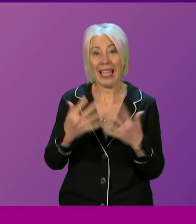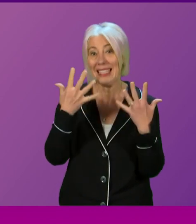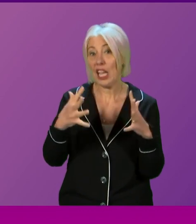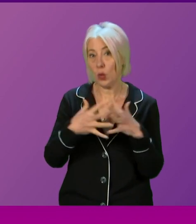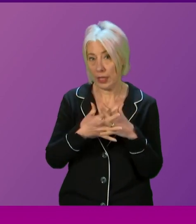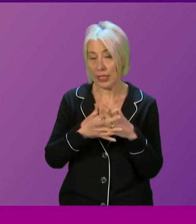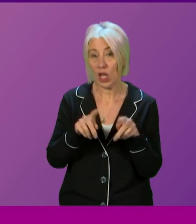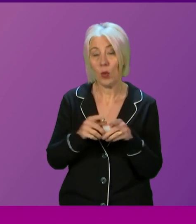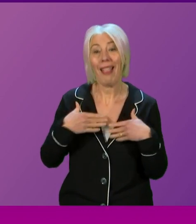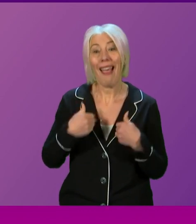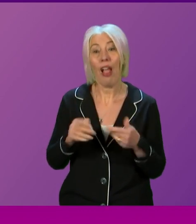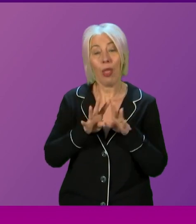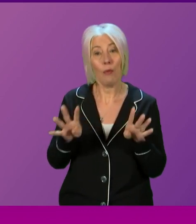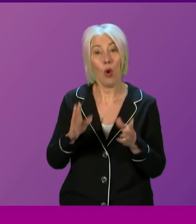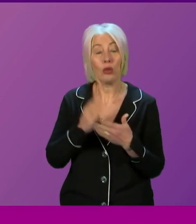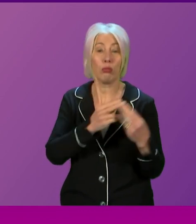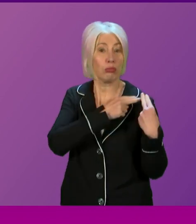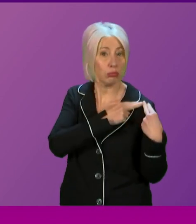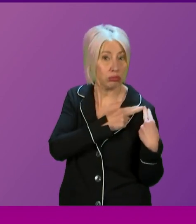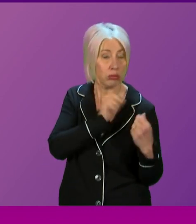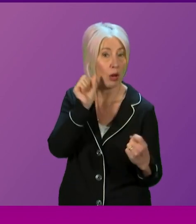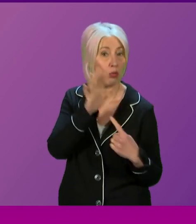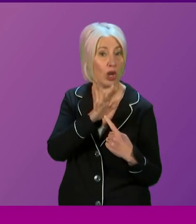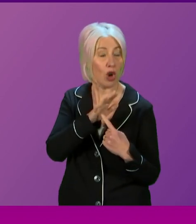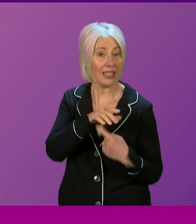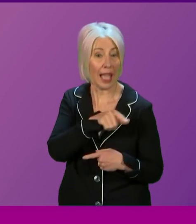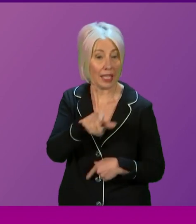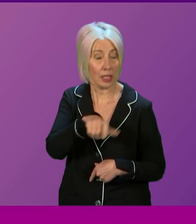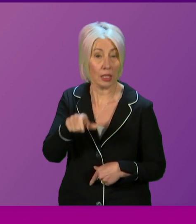duty to prioritise those who need to be seen most quickly.